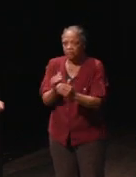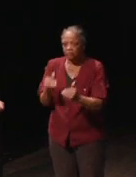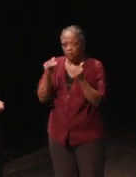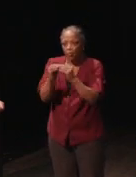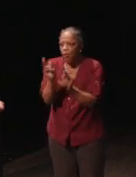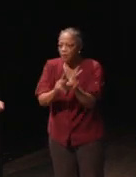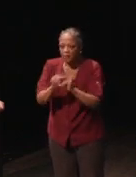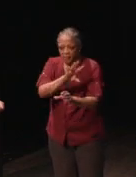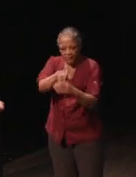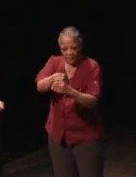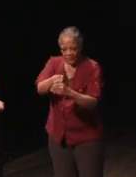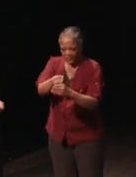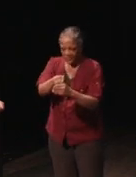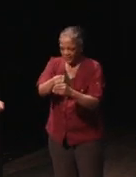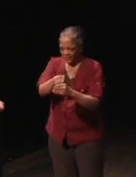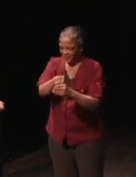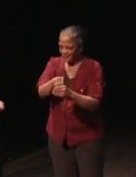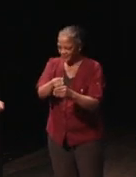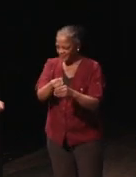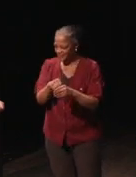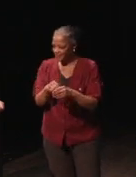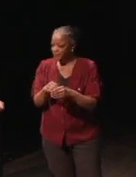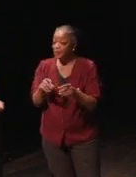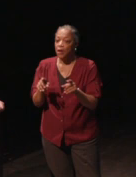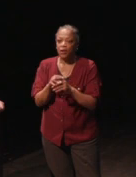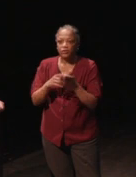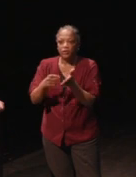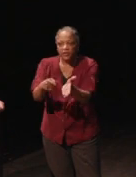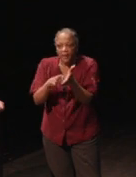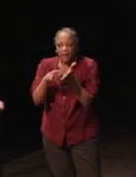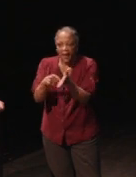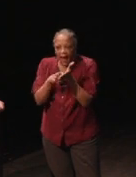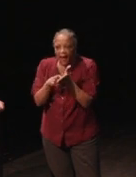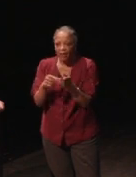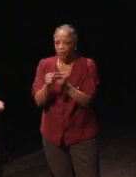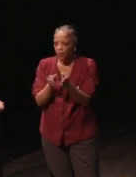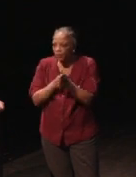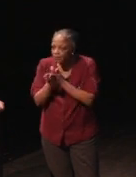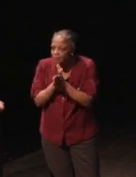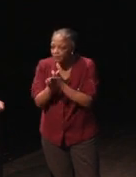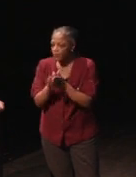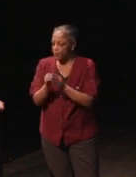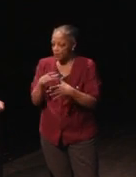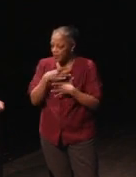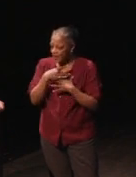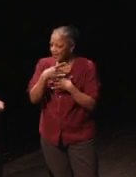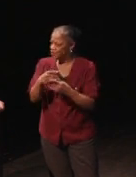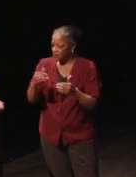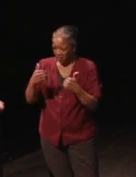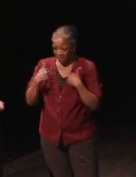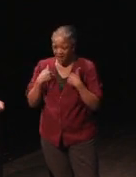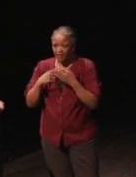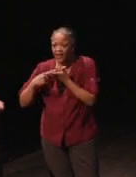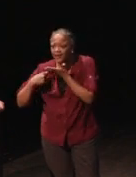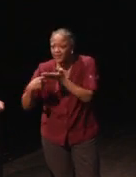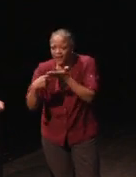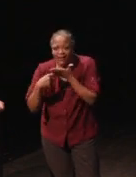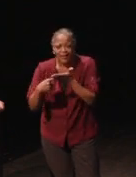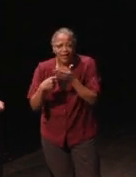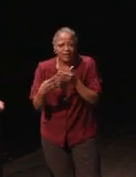Off of the back of that, that increase in demand, that greater interests for studios to have that dialogue, to involve people with disabilities